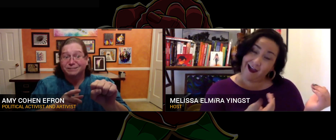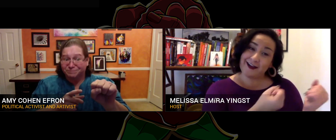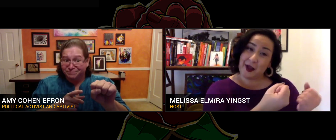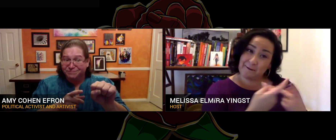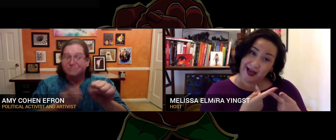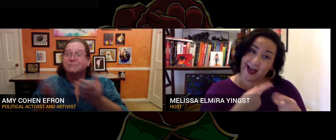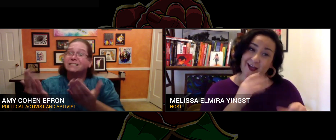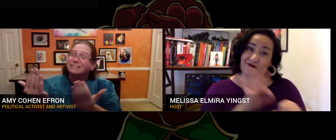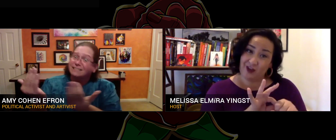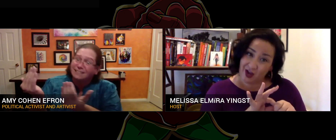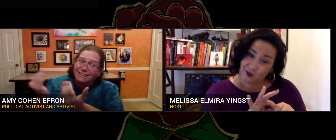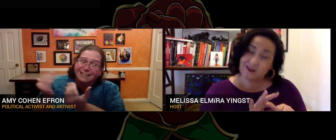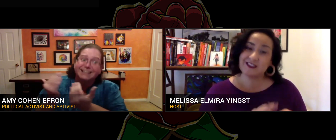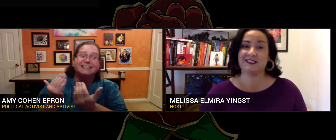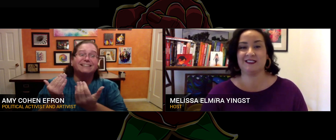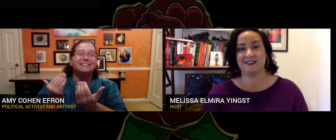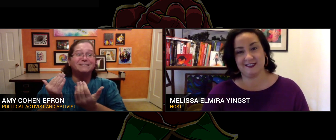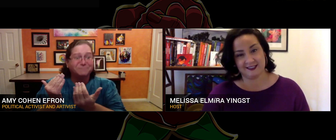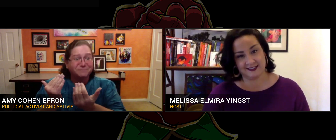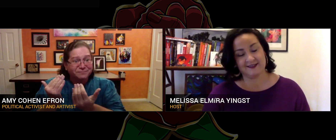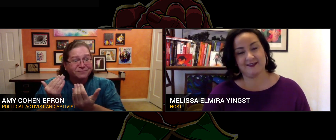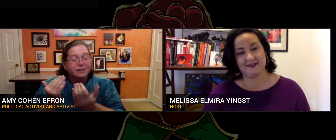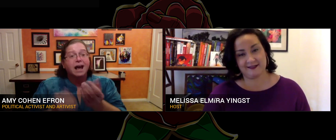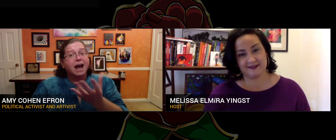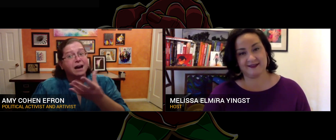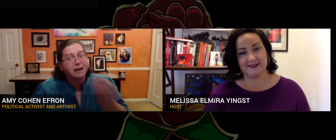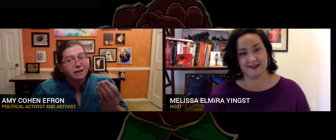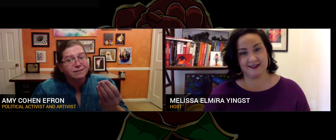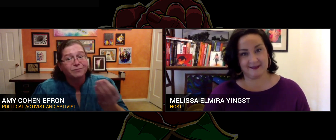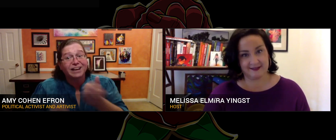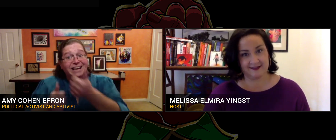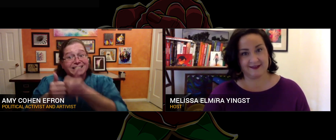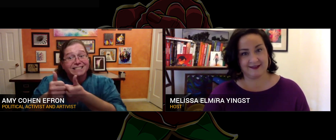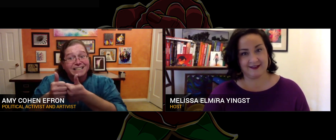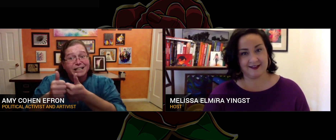So, they have to get all those people to come back to vote? Yes, to get them back.